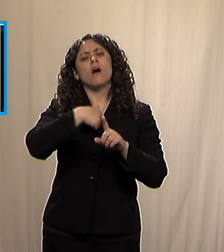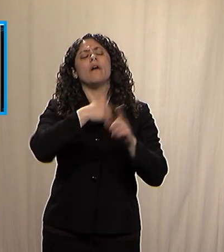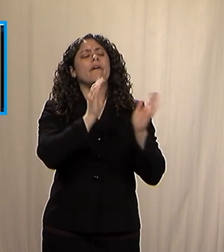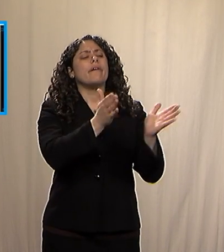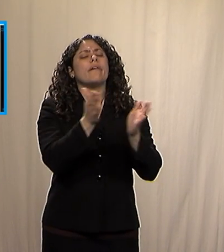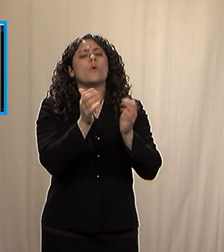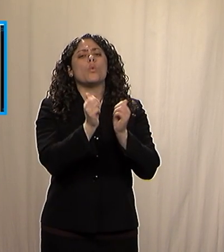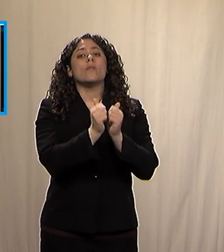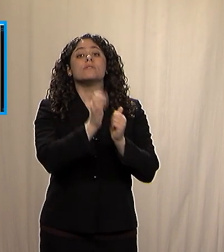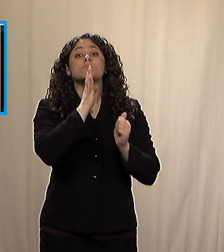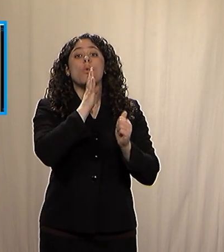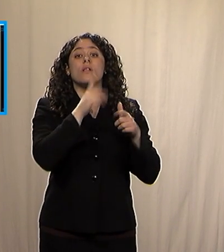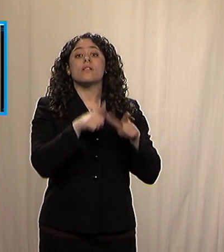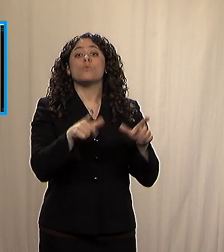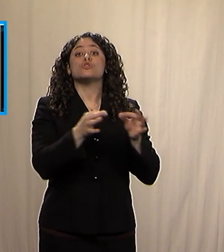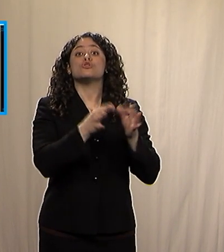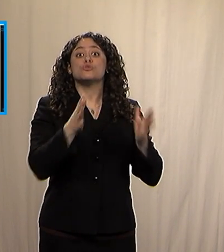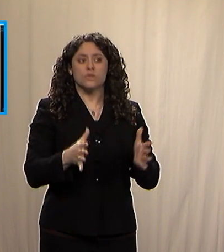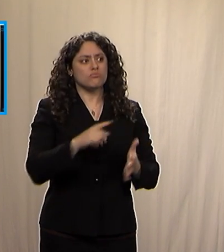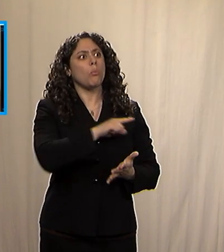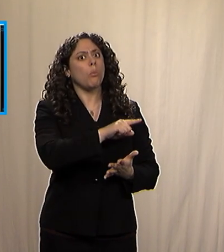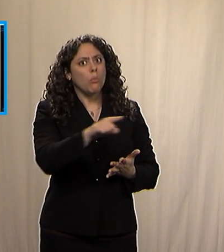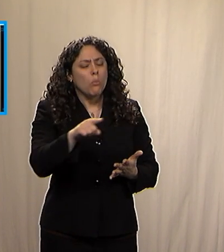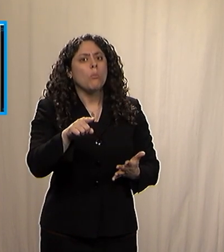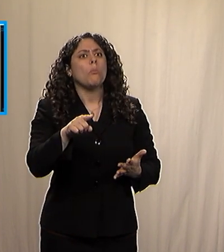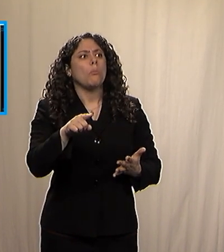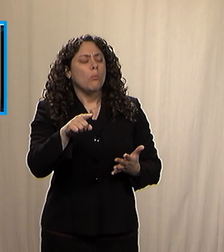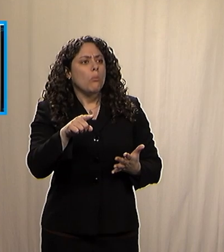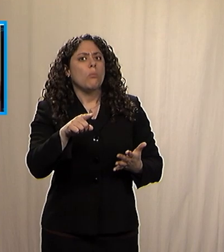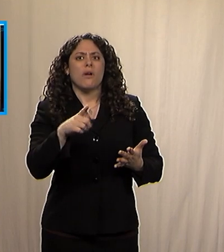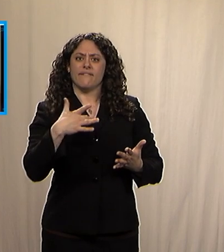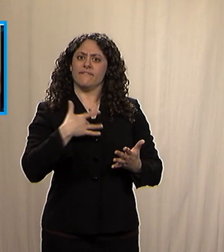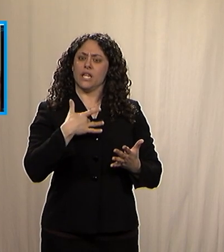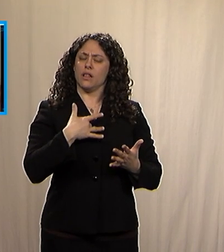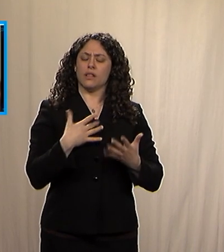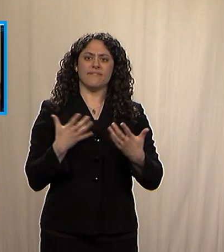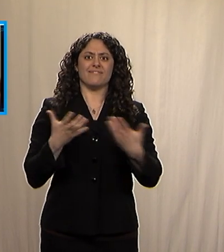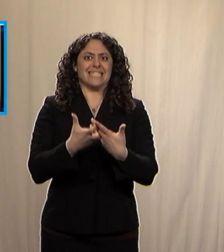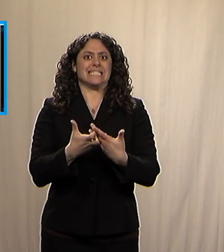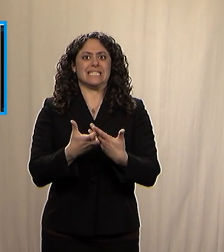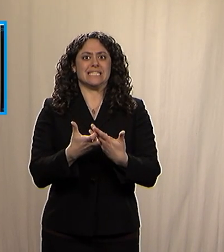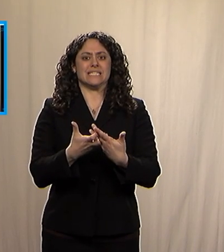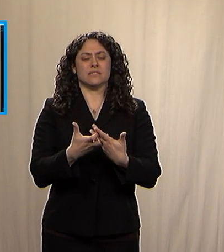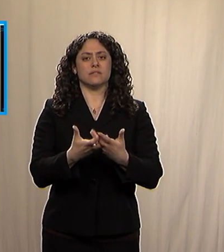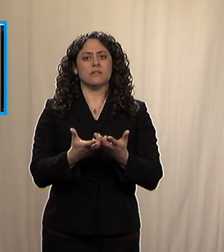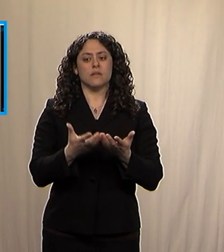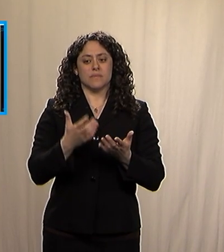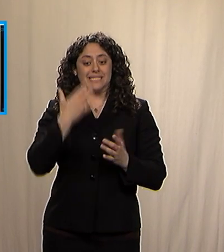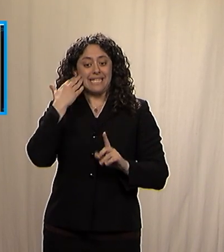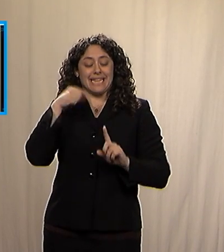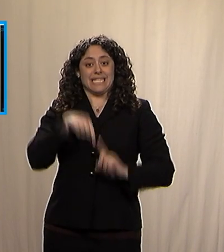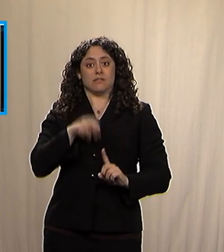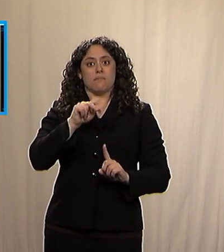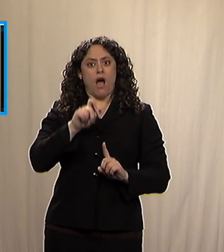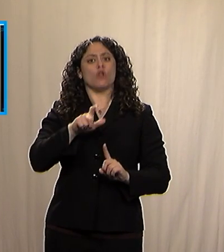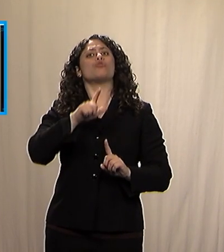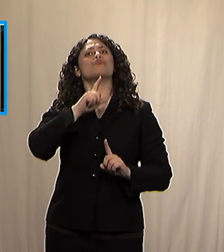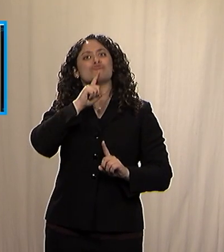and this resonates with them as well. Because I think it does model fairly well, what "us," as extra people in situations are doing